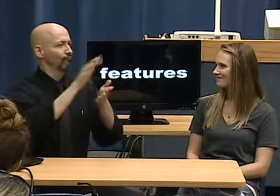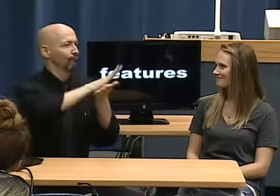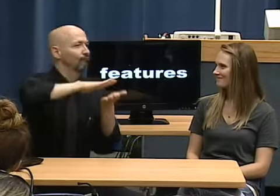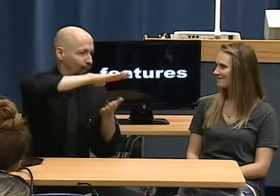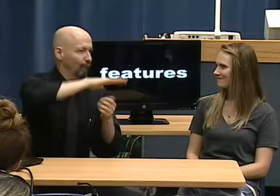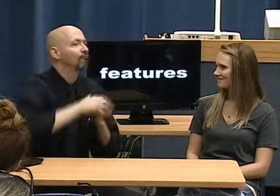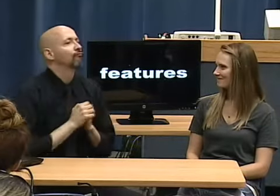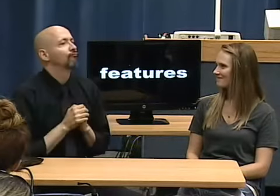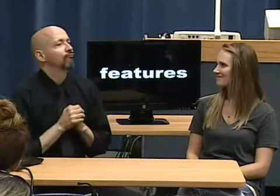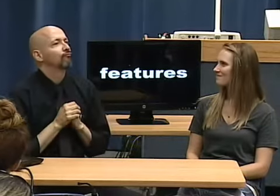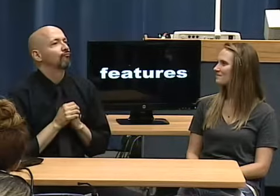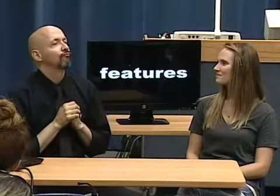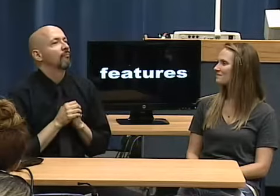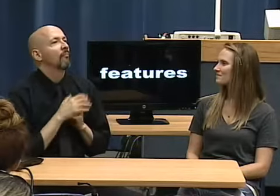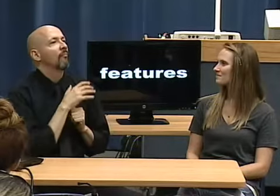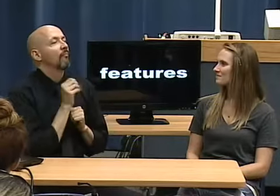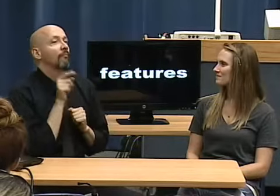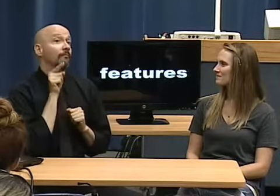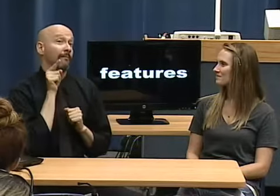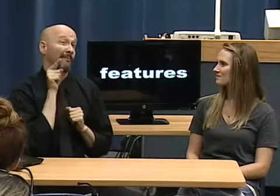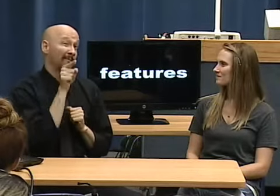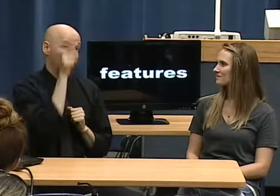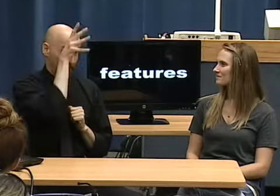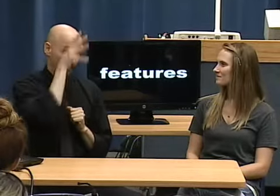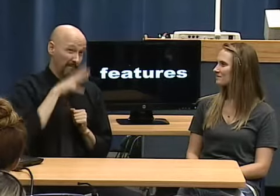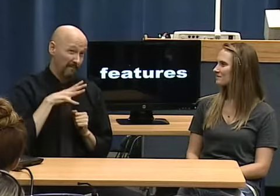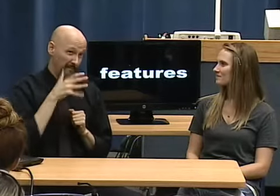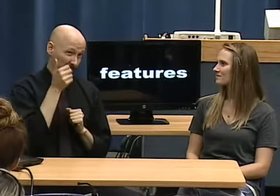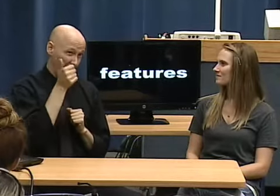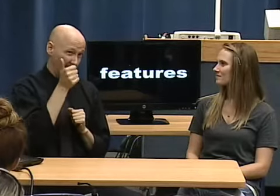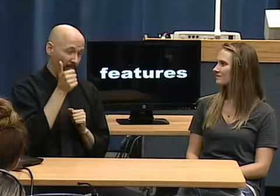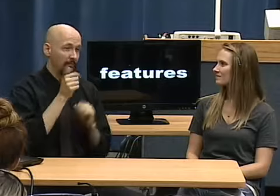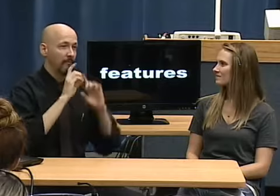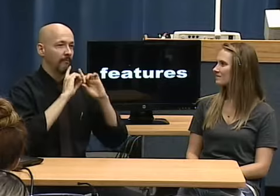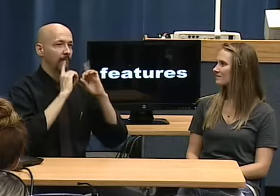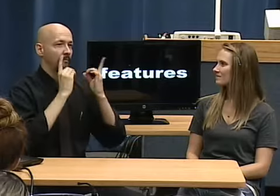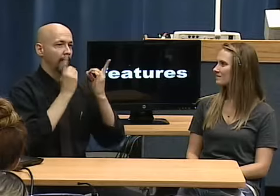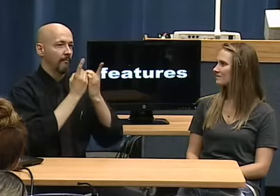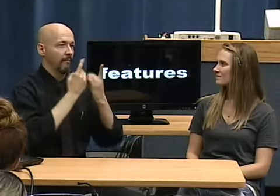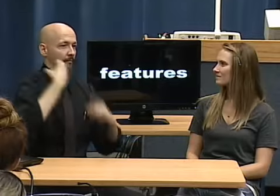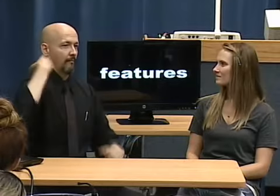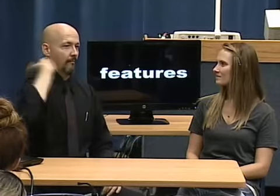and I went to college. There was a man who was the department head